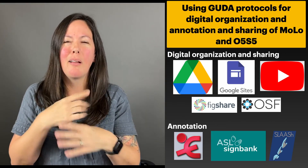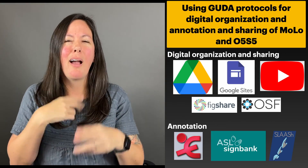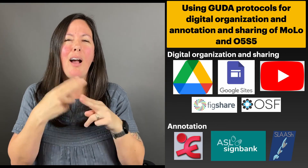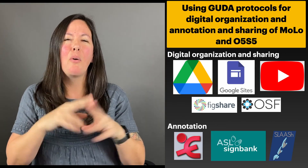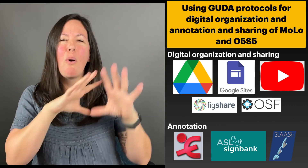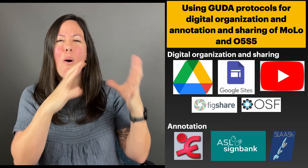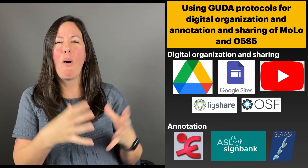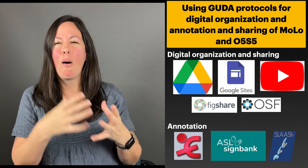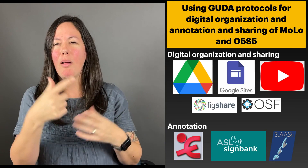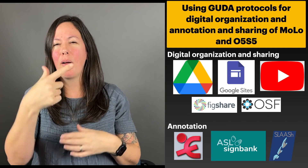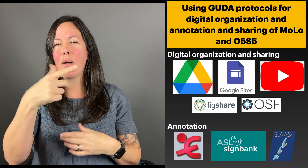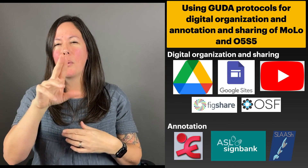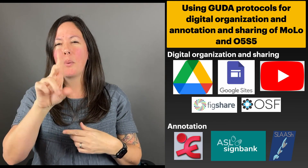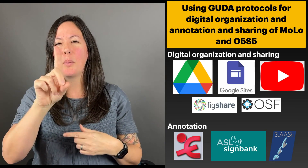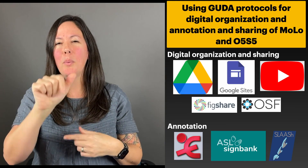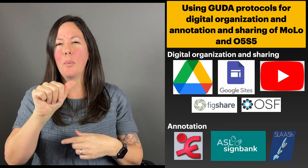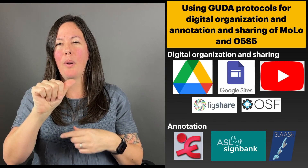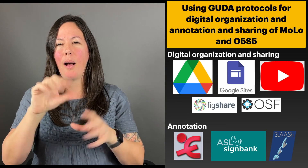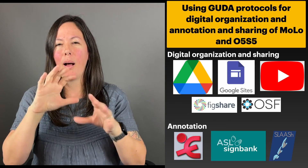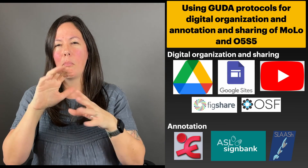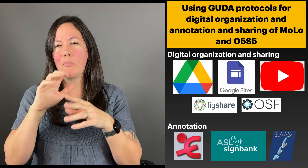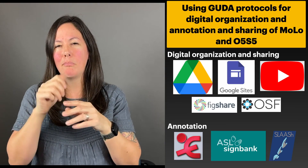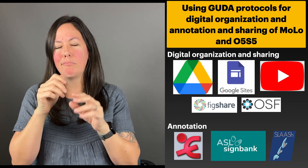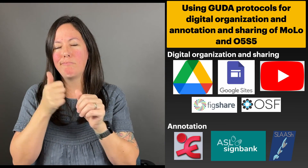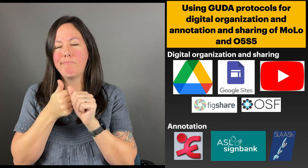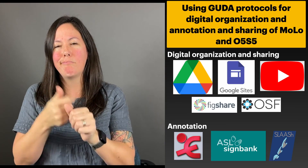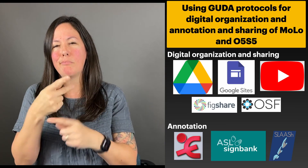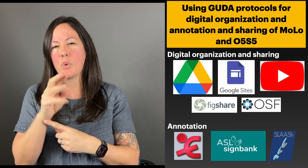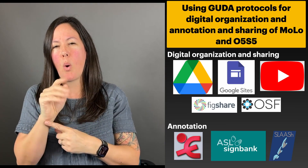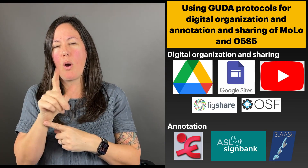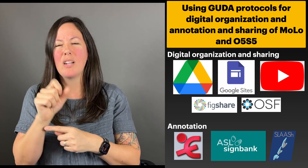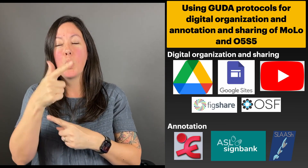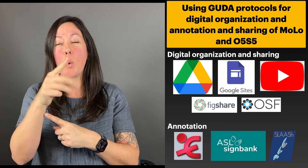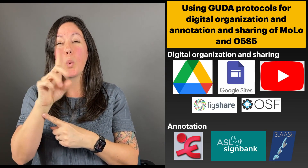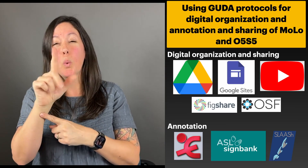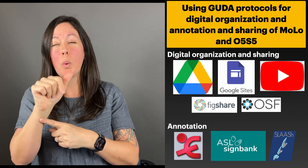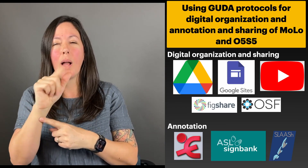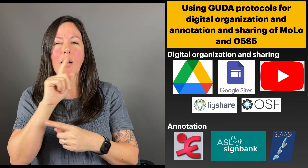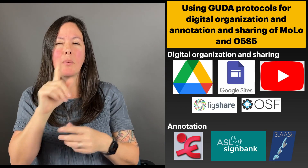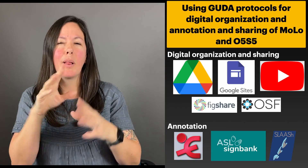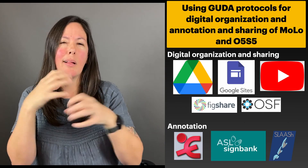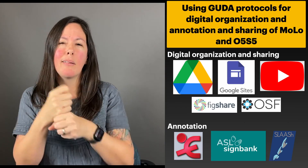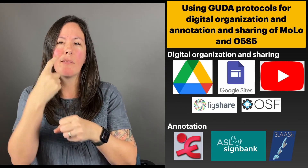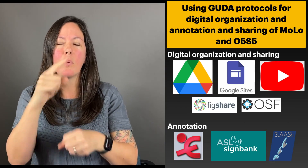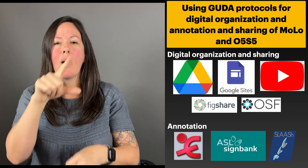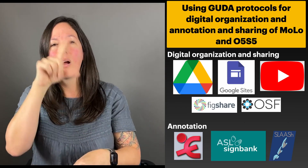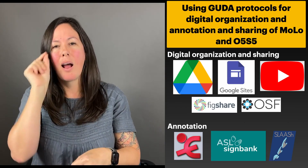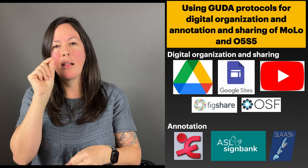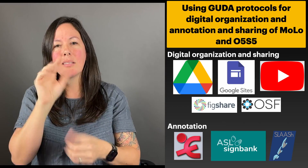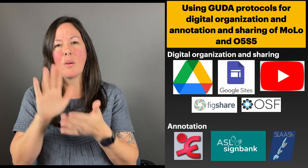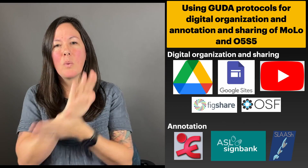use specific prot protocols that we're referring to as the guda protocols